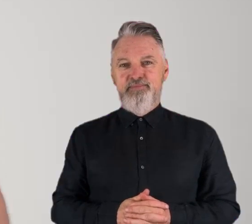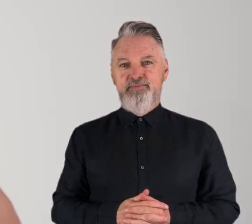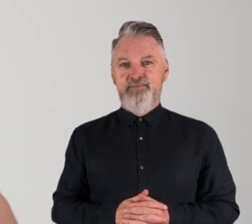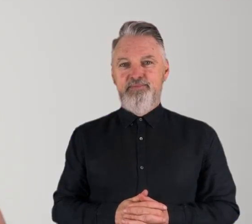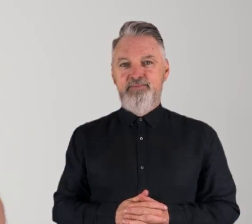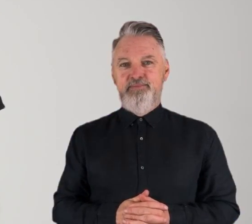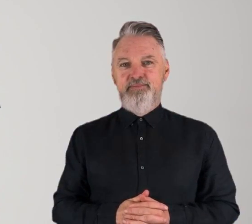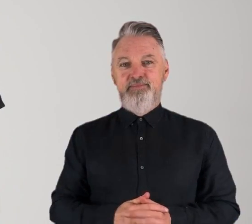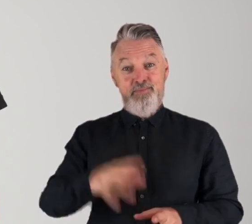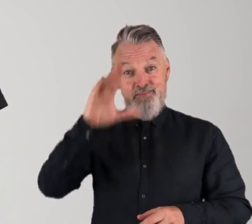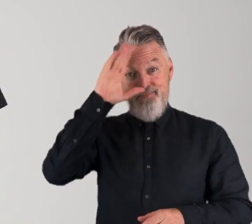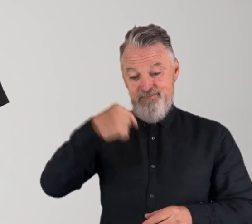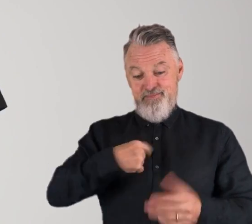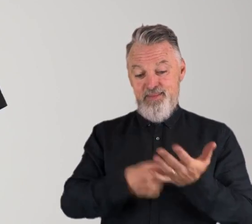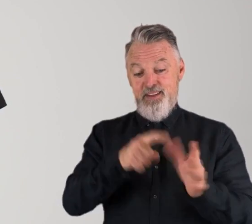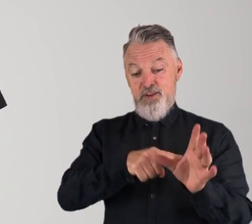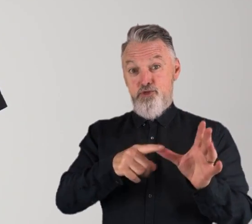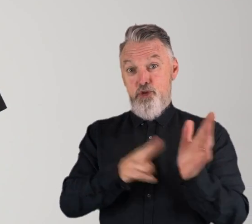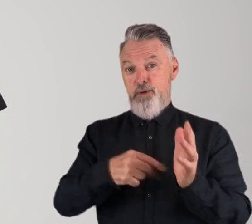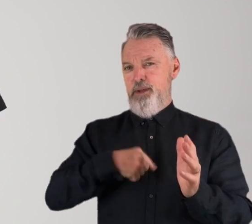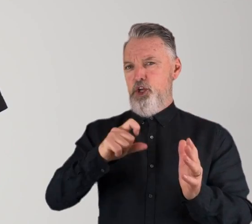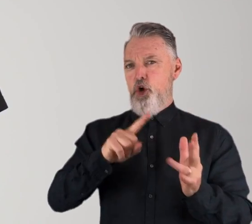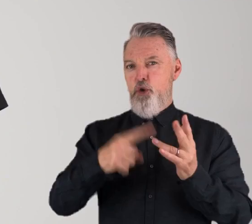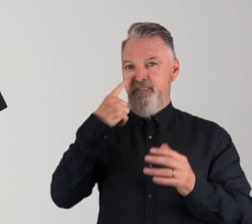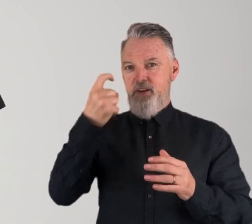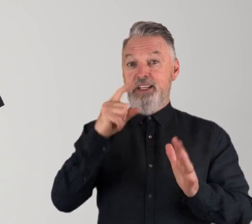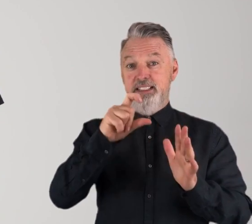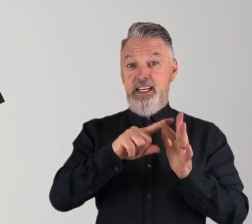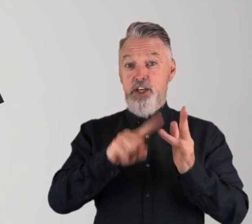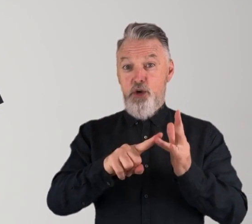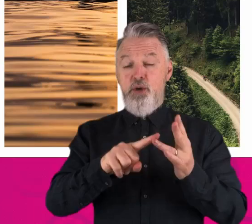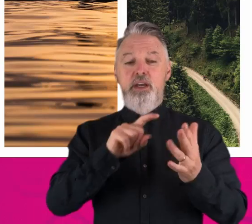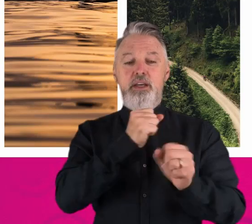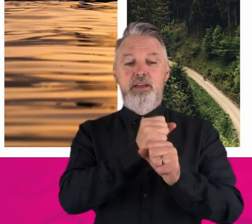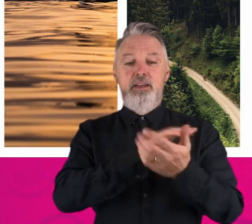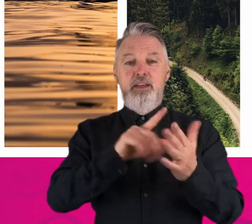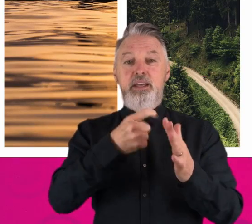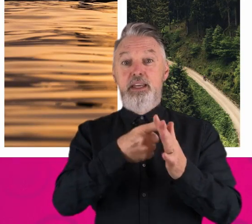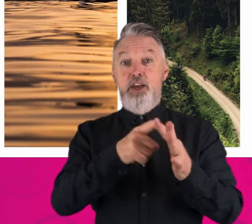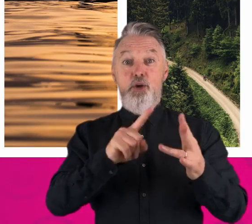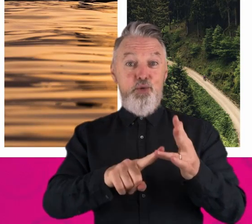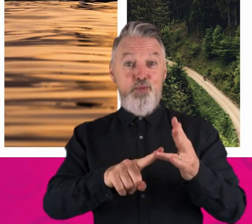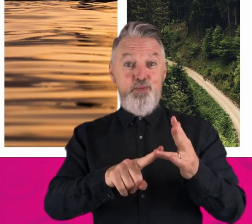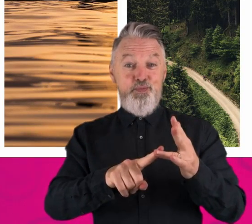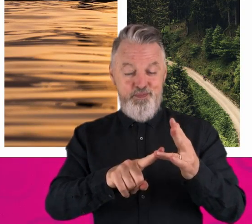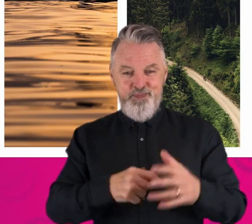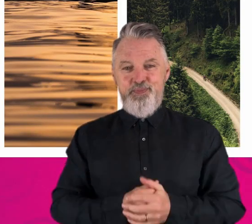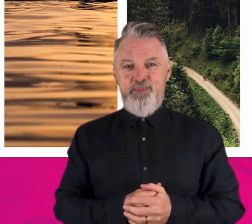Hey, I'm Ryan. I’m the co-founder and CEO of Gecko Traxx. We’re Australians! Which typically means